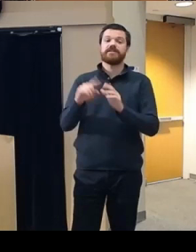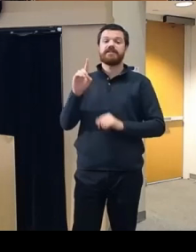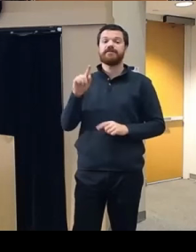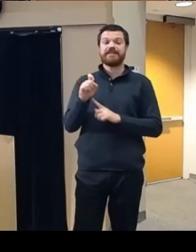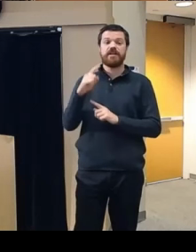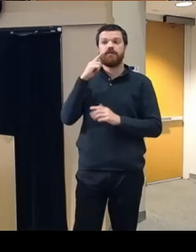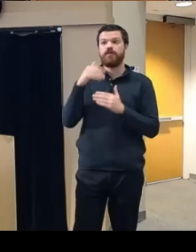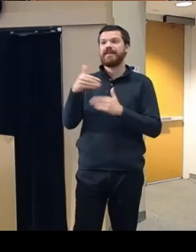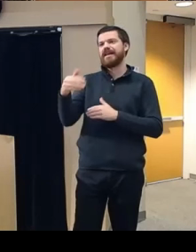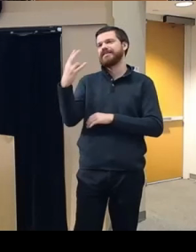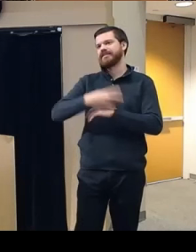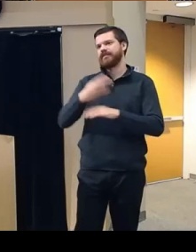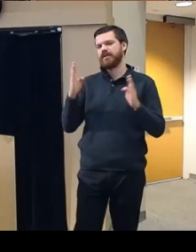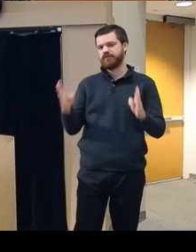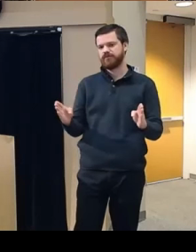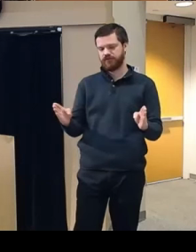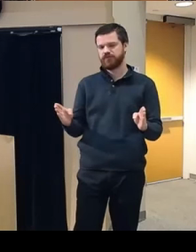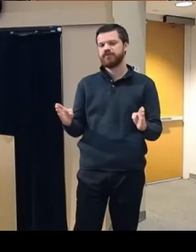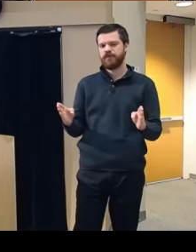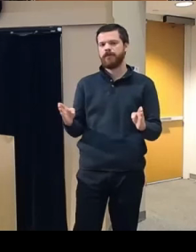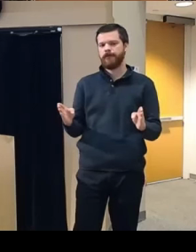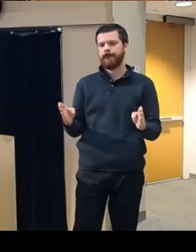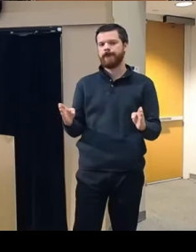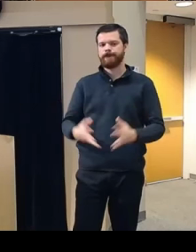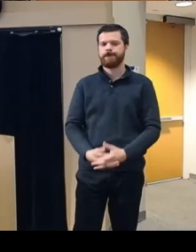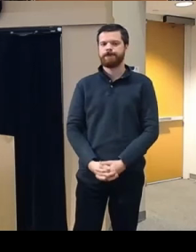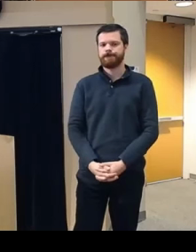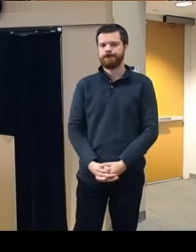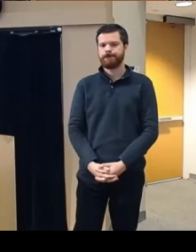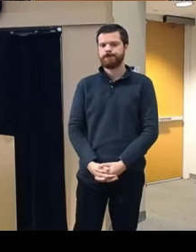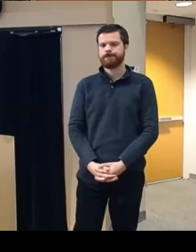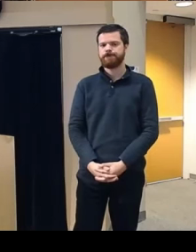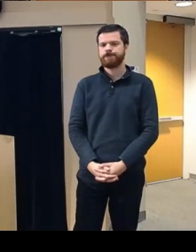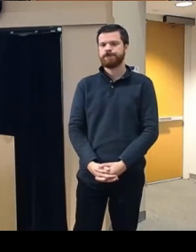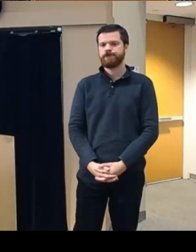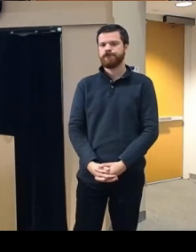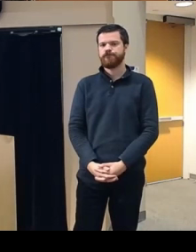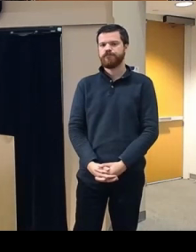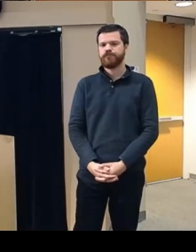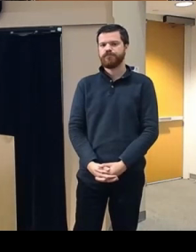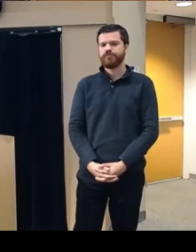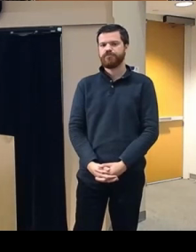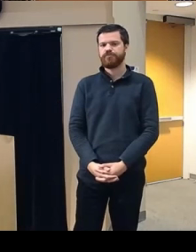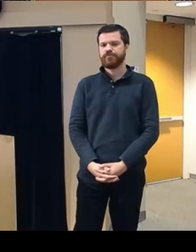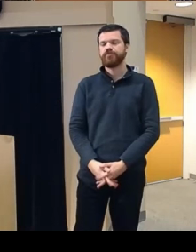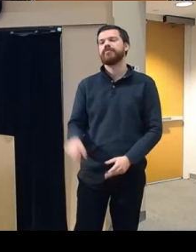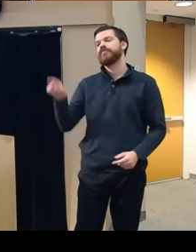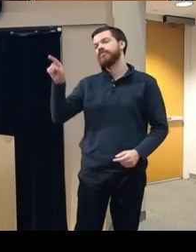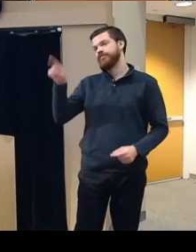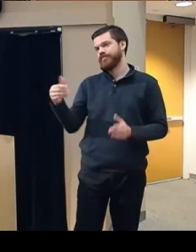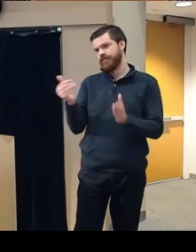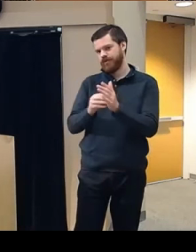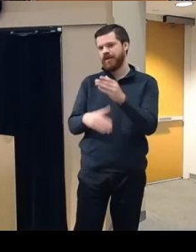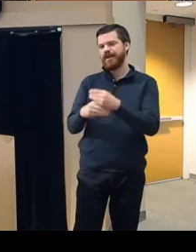the next seven days and then here is where you would add different providers that are a part